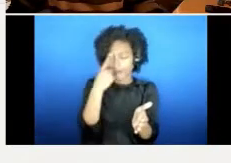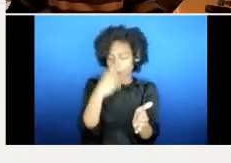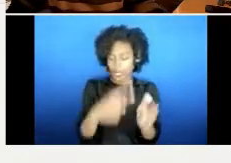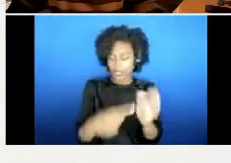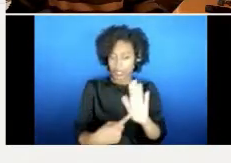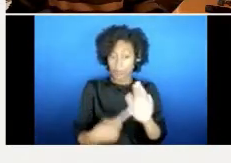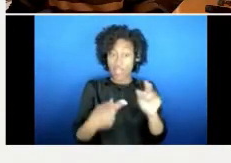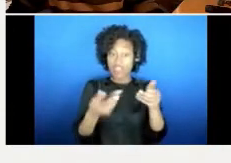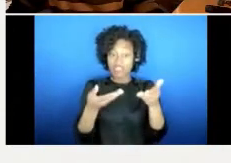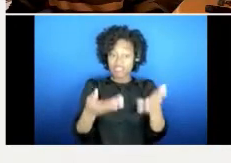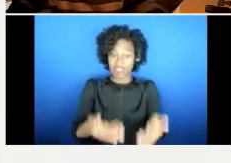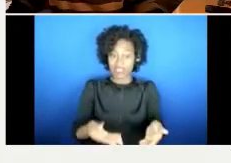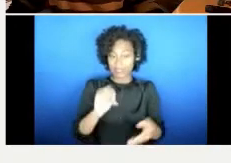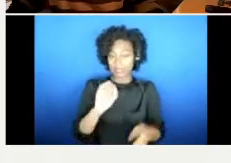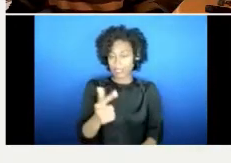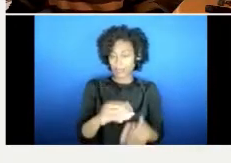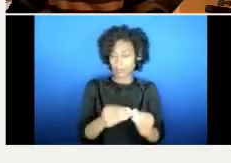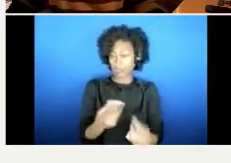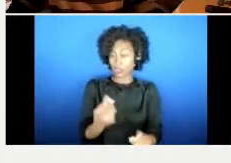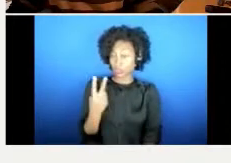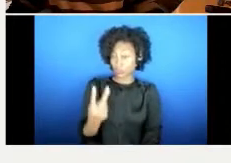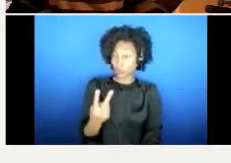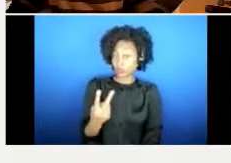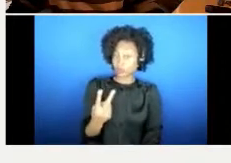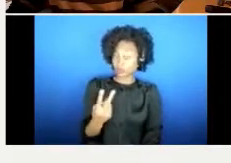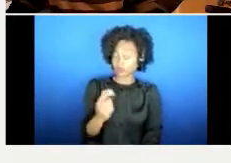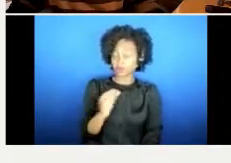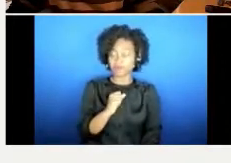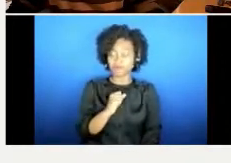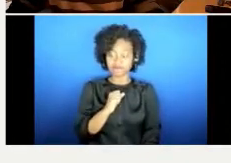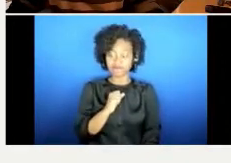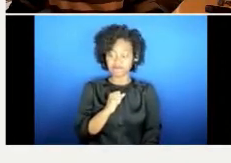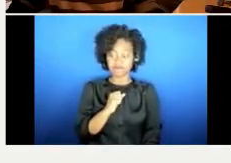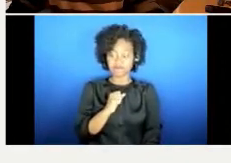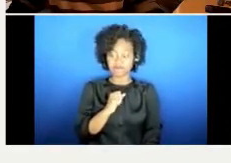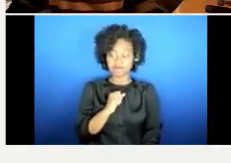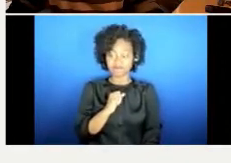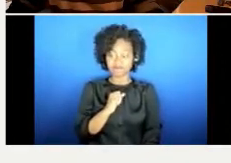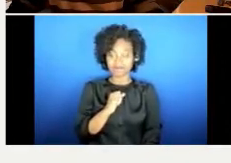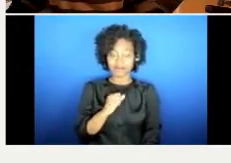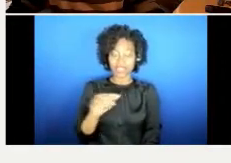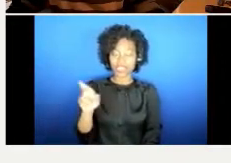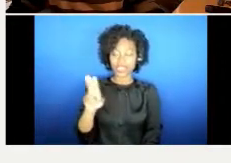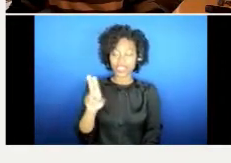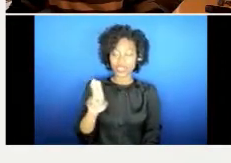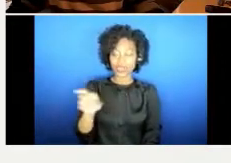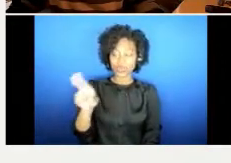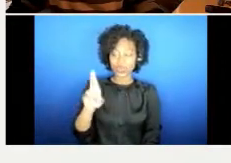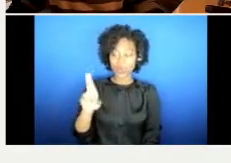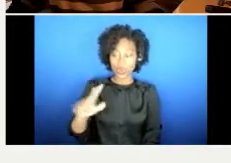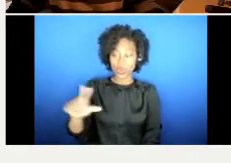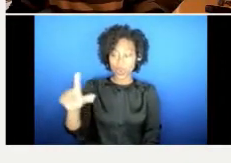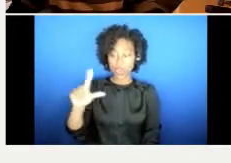SIG number two, the URL is hosted somewhere else on a Google site.